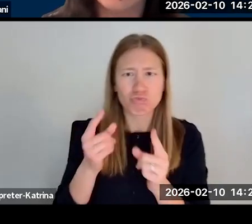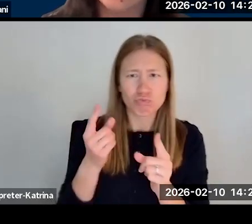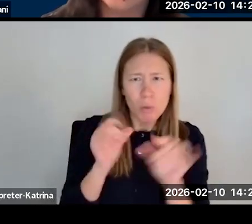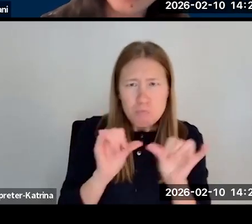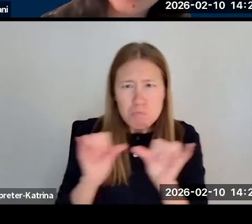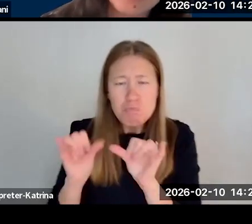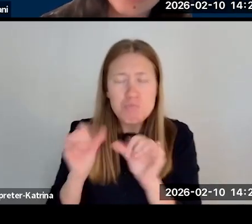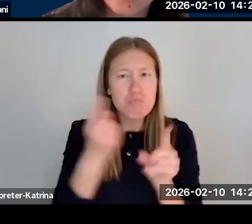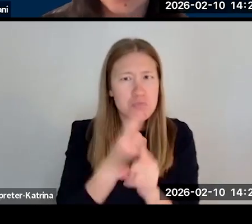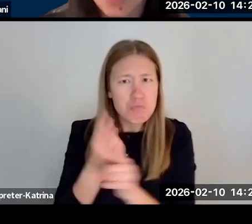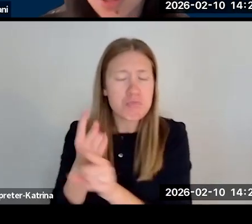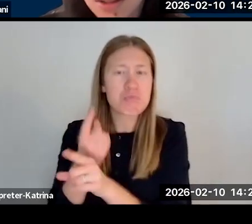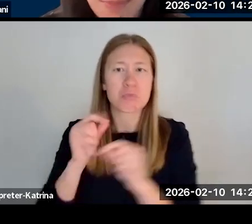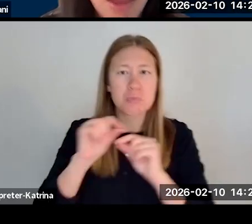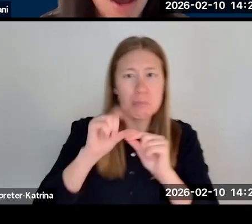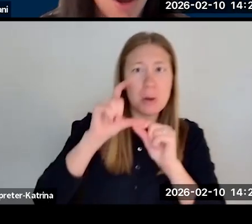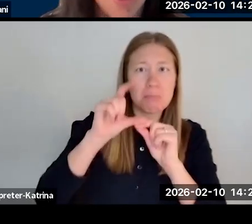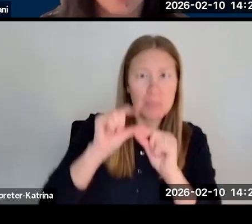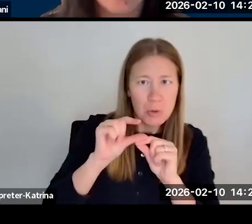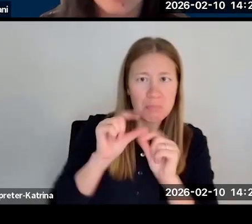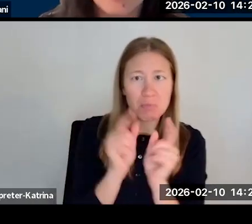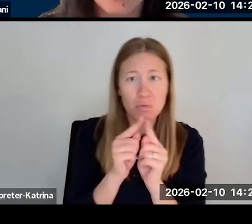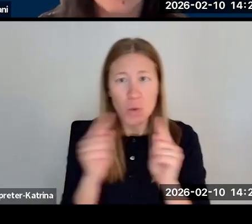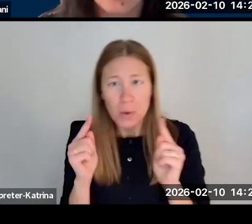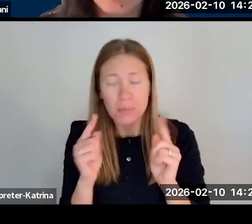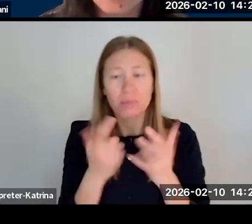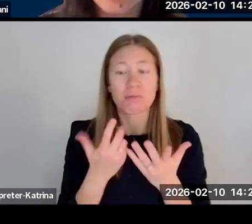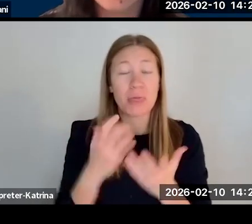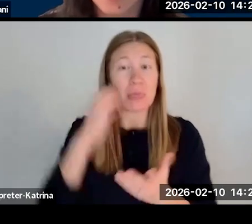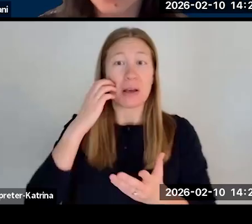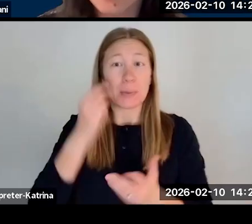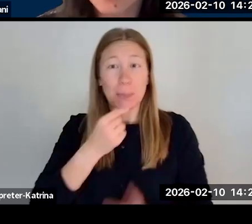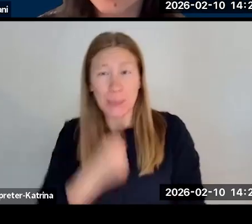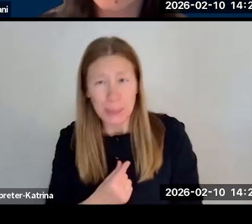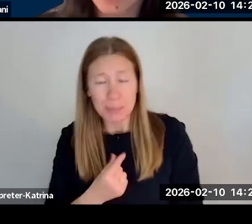Are they too thick or too thin? And are there a lot of artistic embellishments